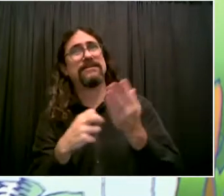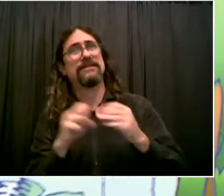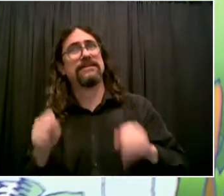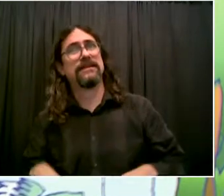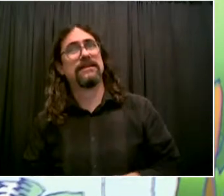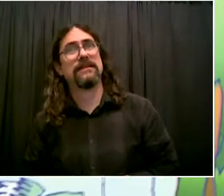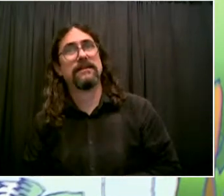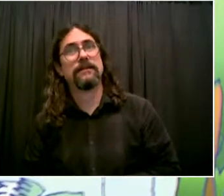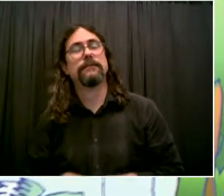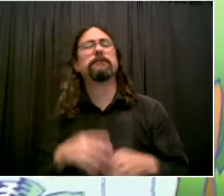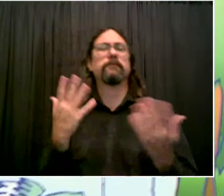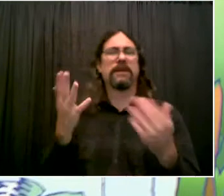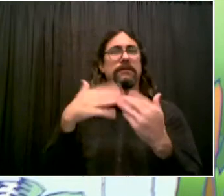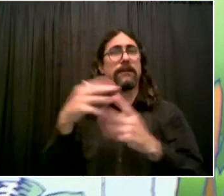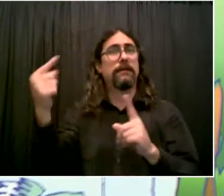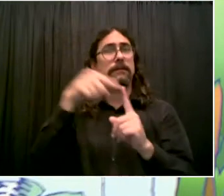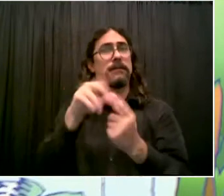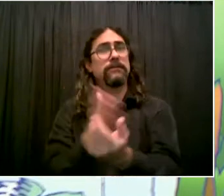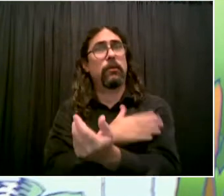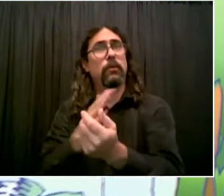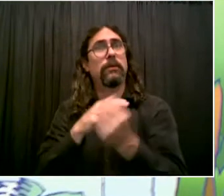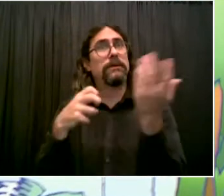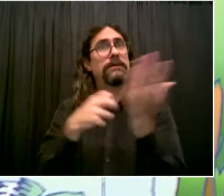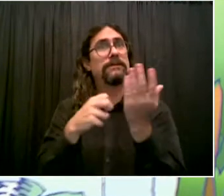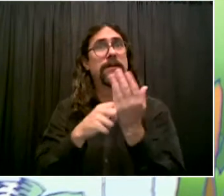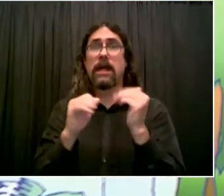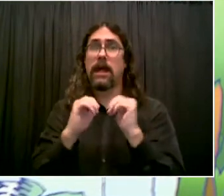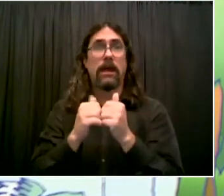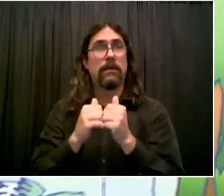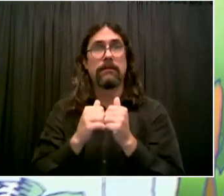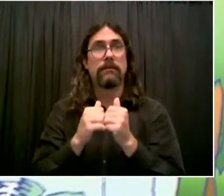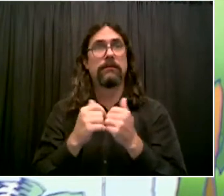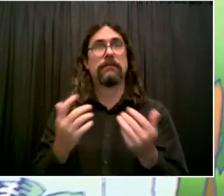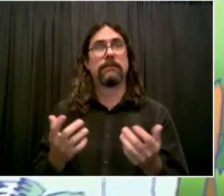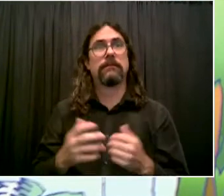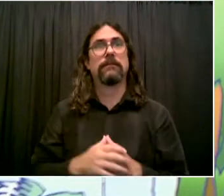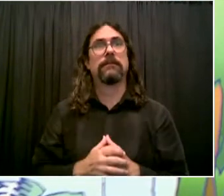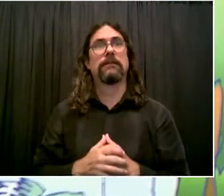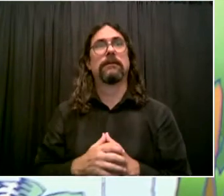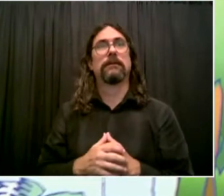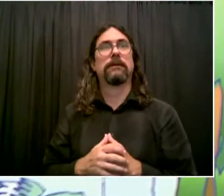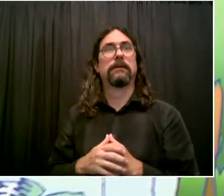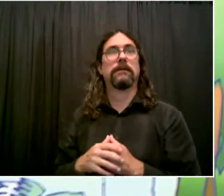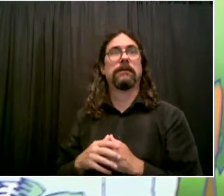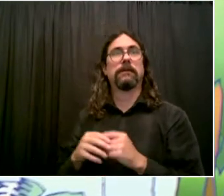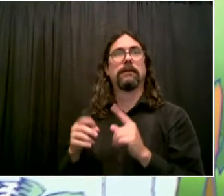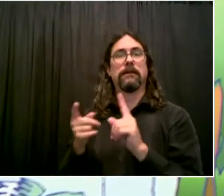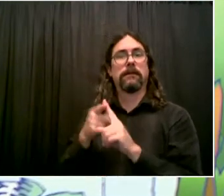BUT IN TERMS OF HOW YOU GET TICKETS, A MAN WHO'S DONE SO MUCH WITH THIS